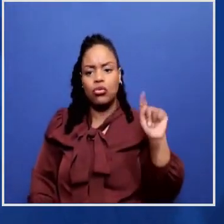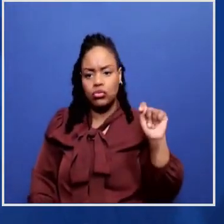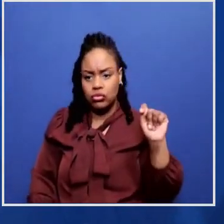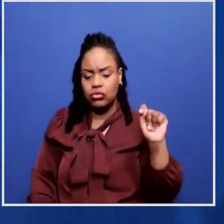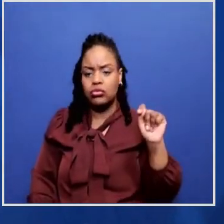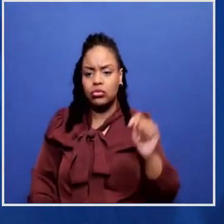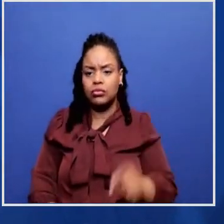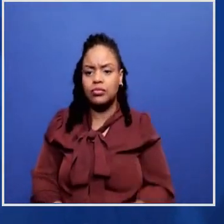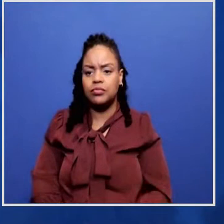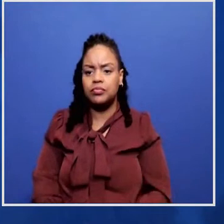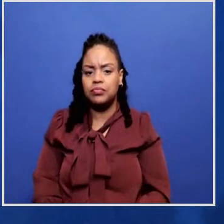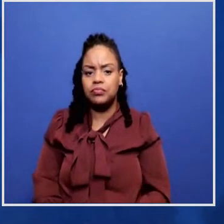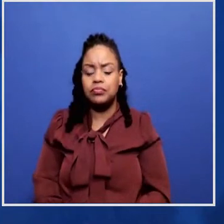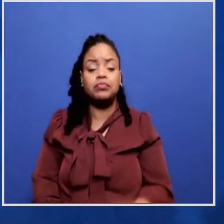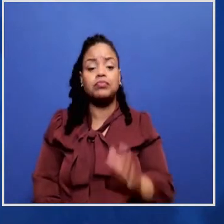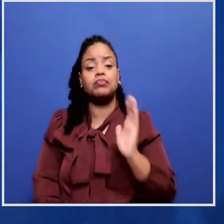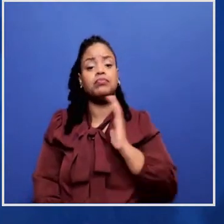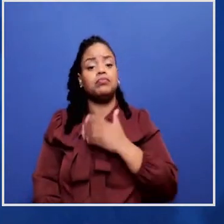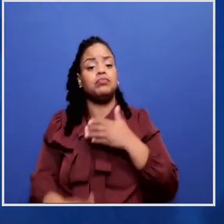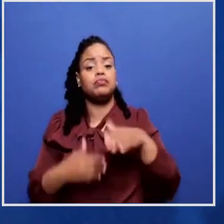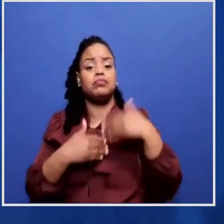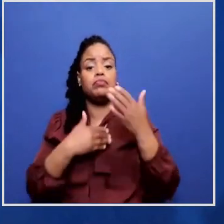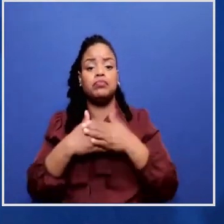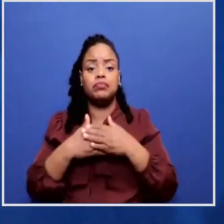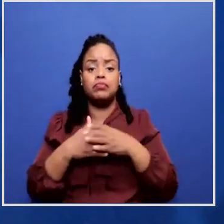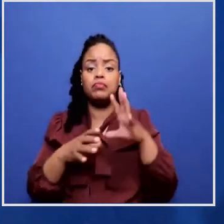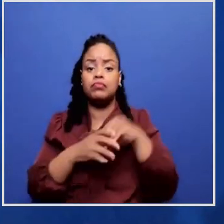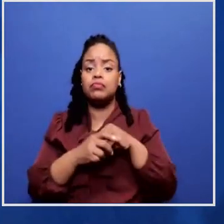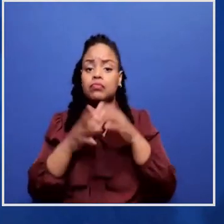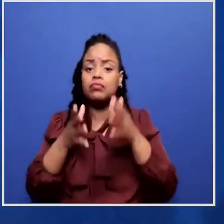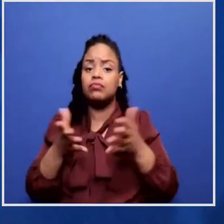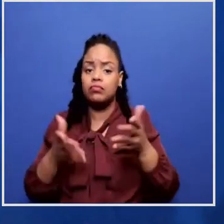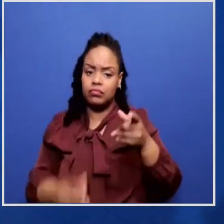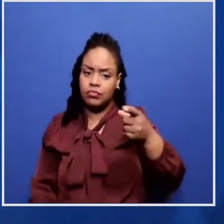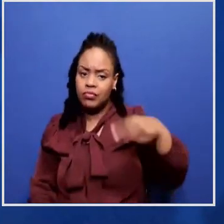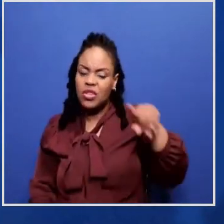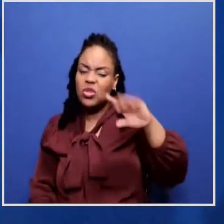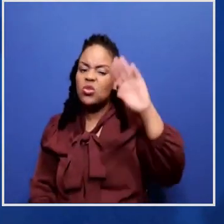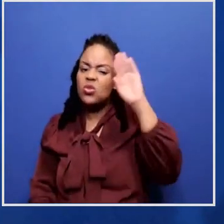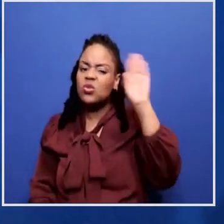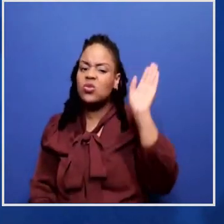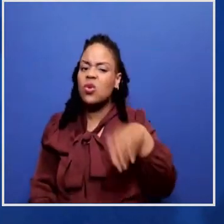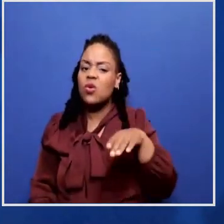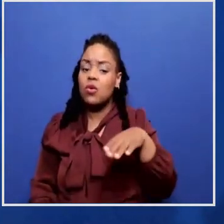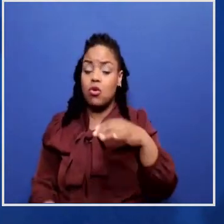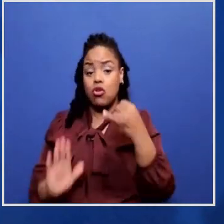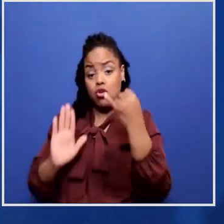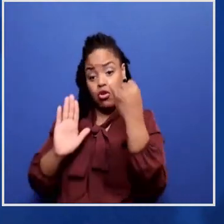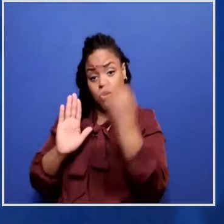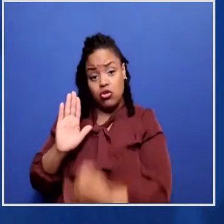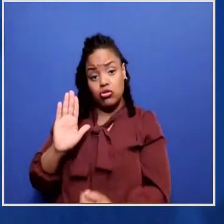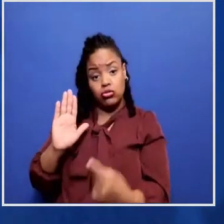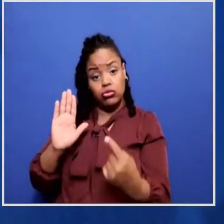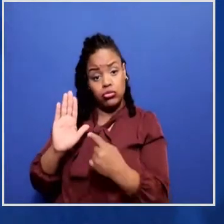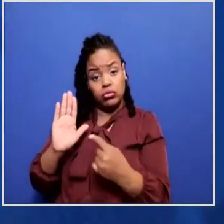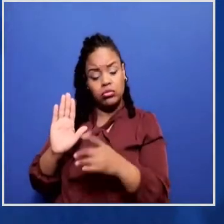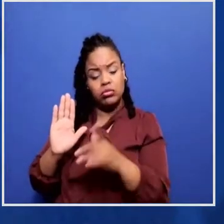ART, DR. COLE, ALONG WITH OUR